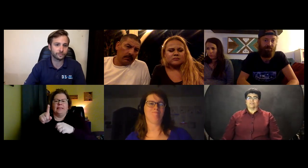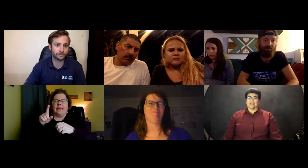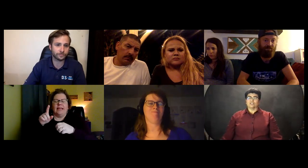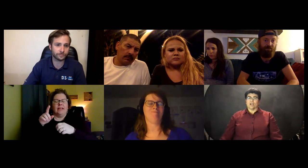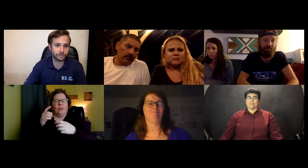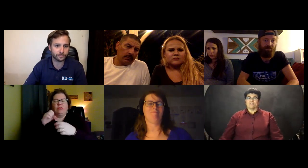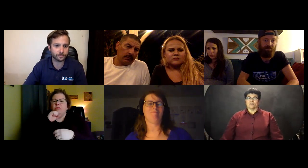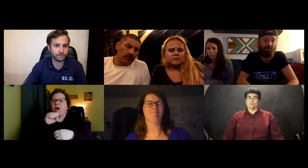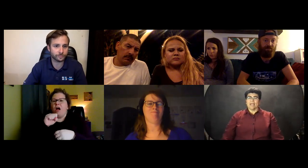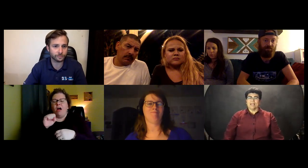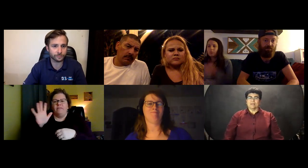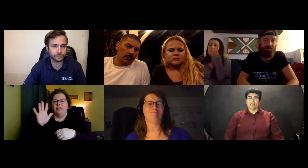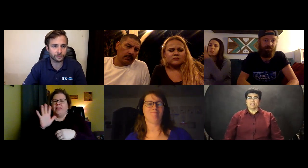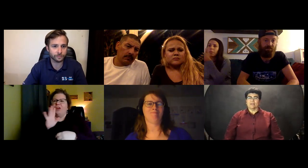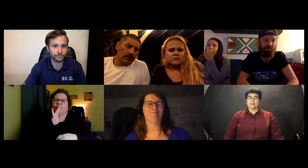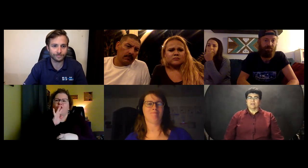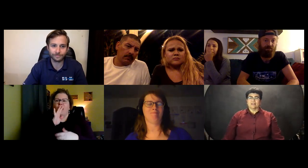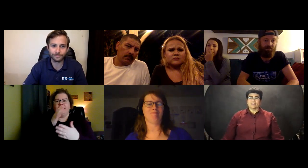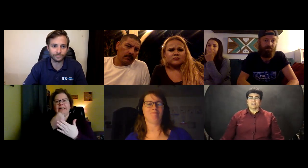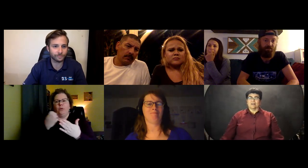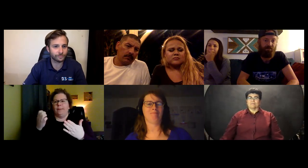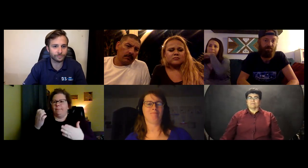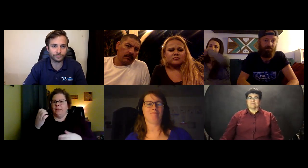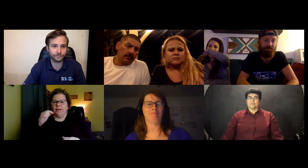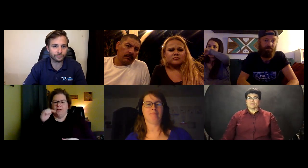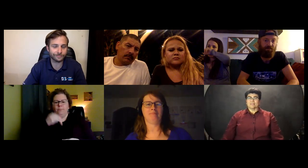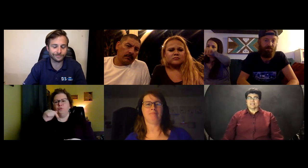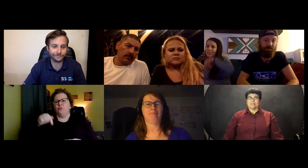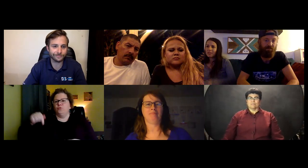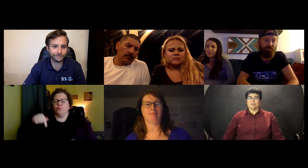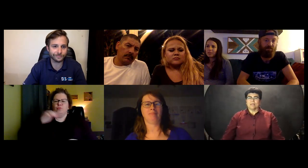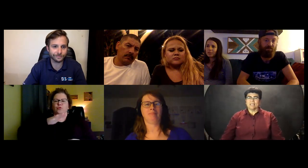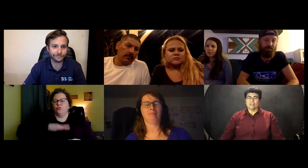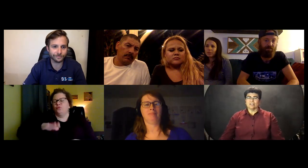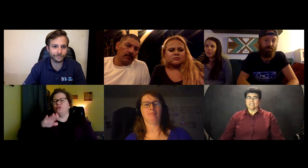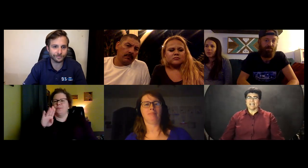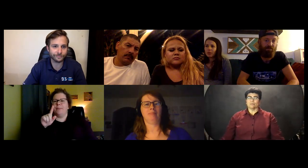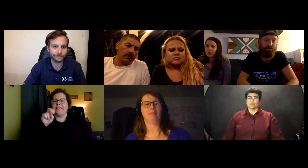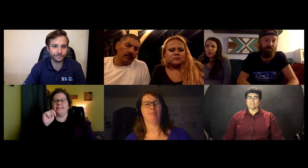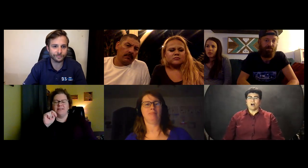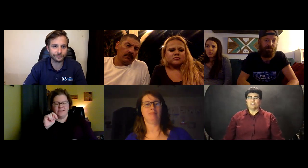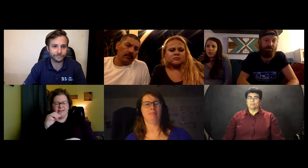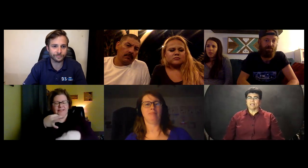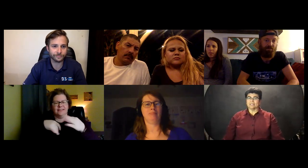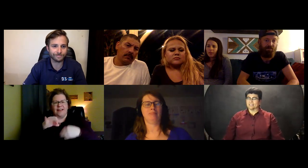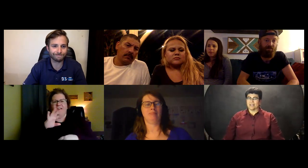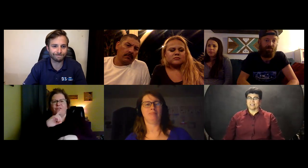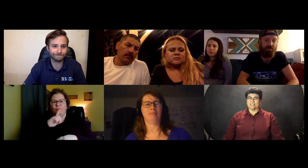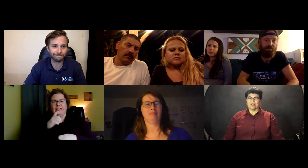they tried that for many many um many many years he liked to press all